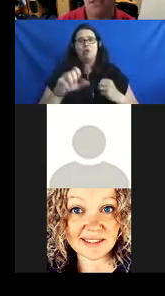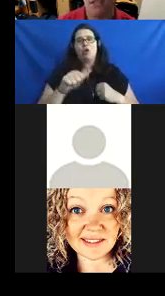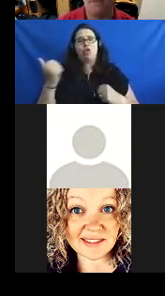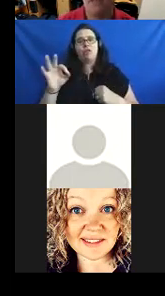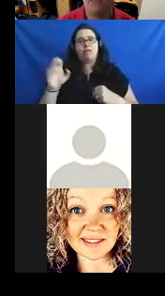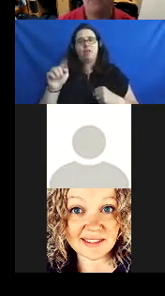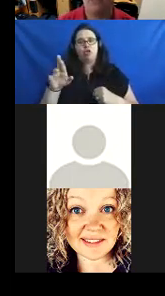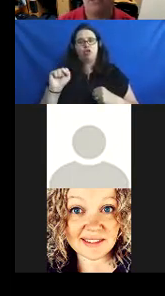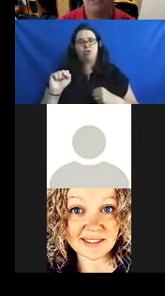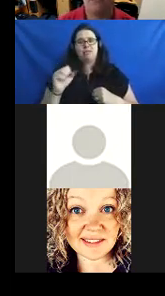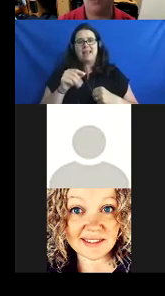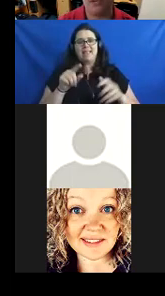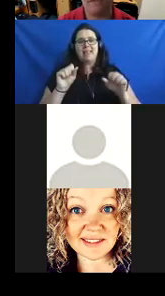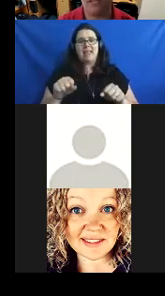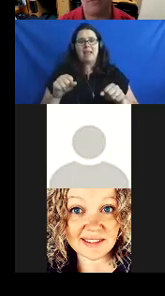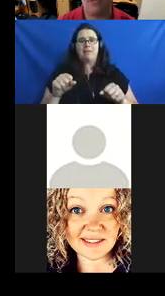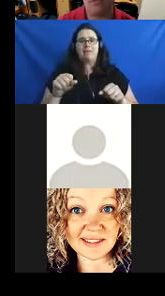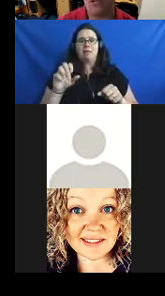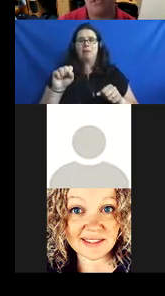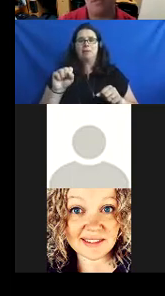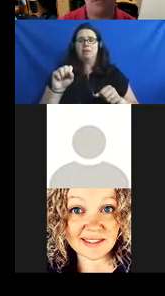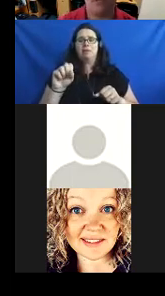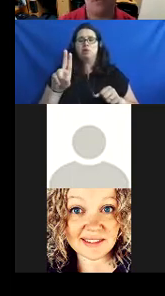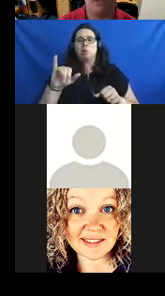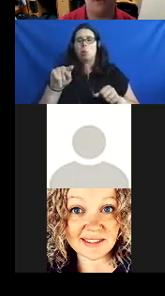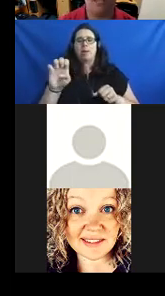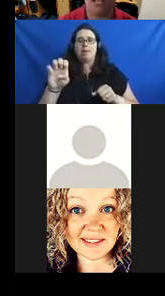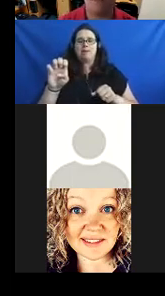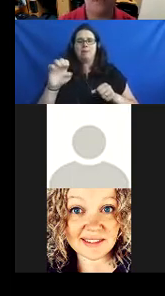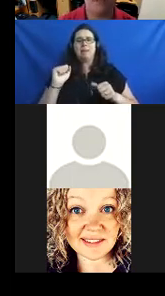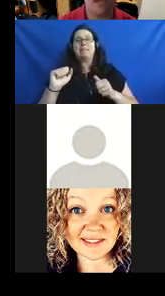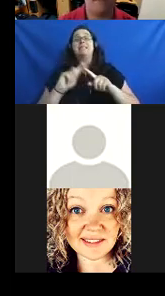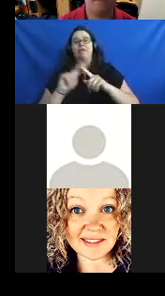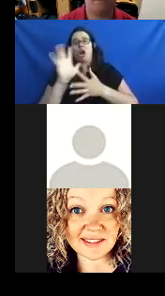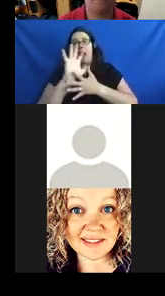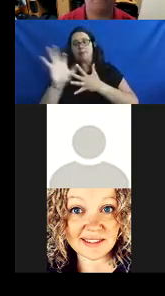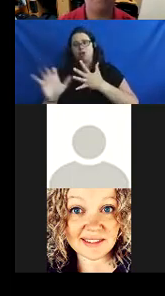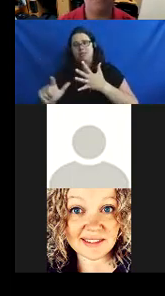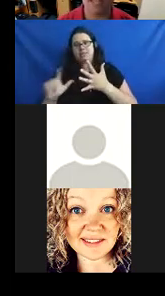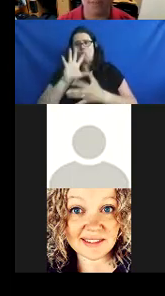THEY HAVE A SUITE AVAILABLE. YOU MAY WANT TO EXPLORE SOME OF THE OTHER OPTIONS THEY HAVE.